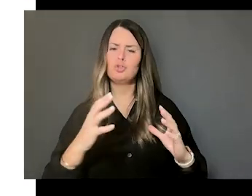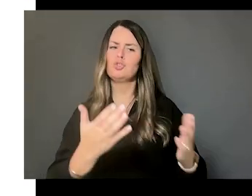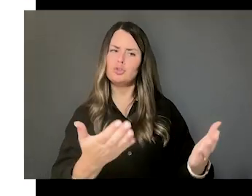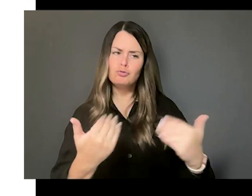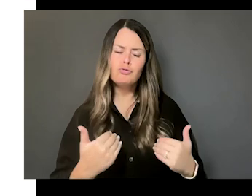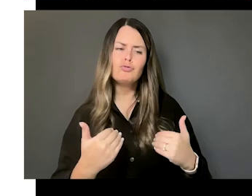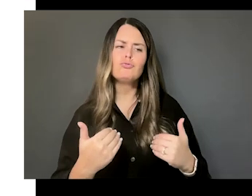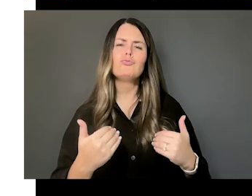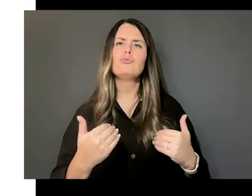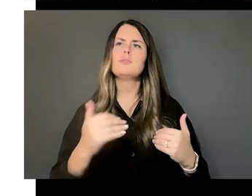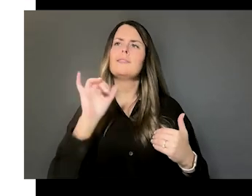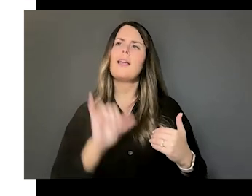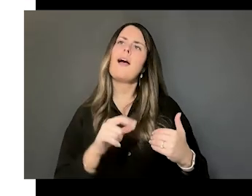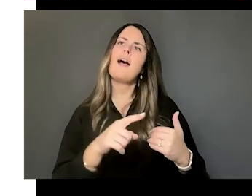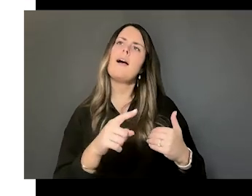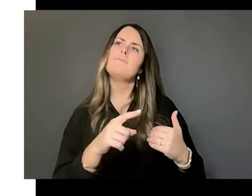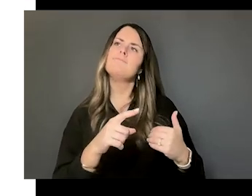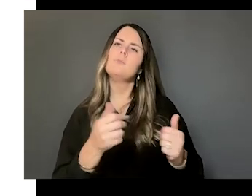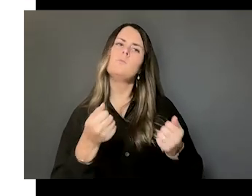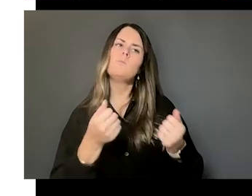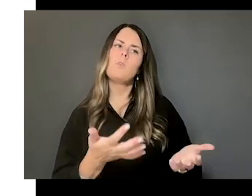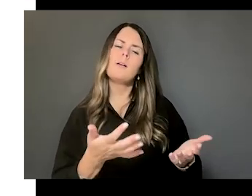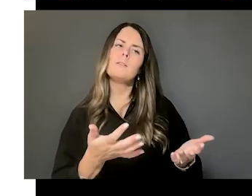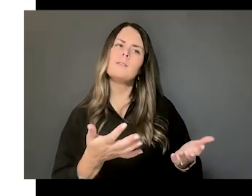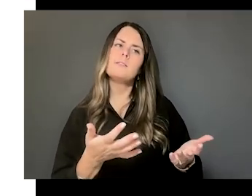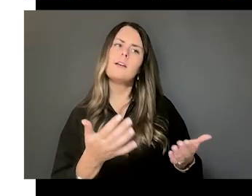in a way that was collaborative.